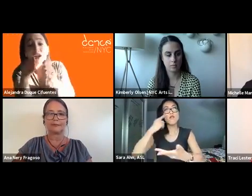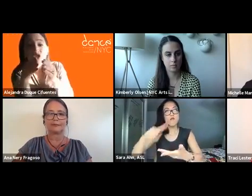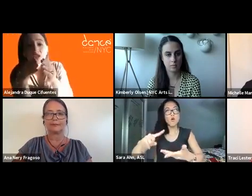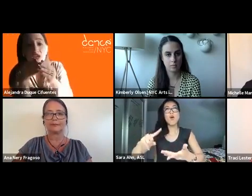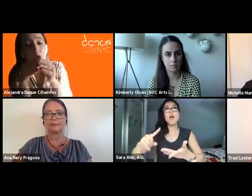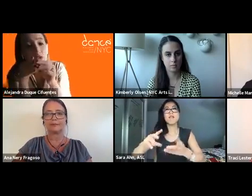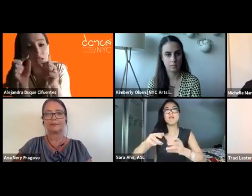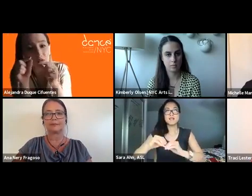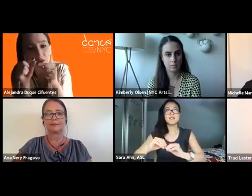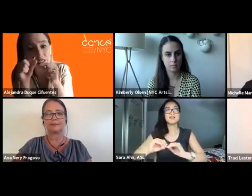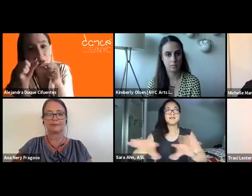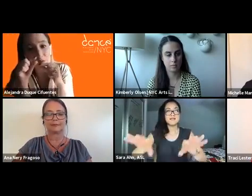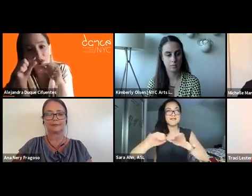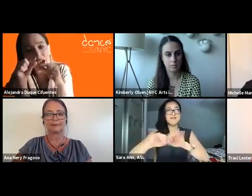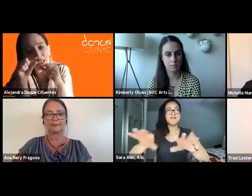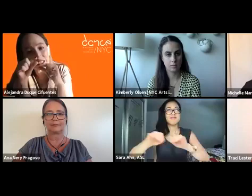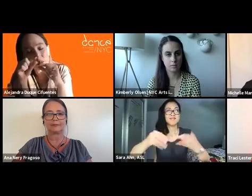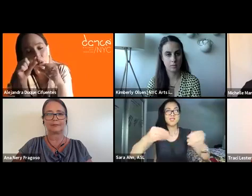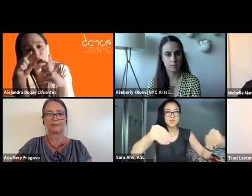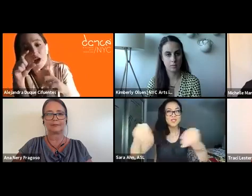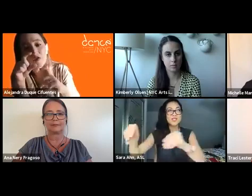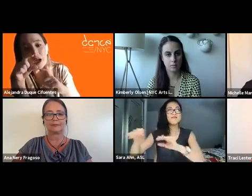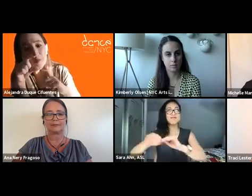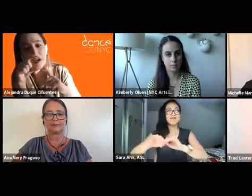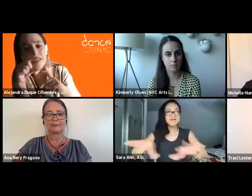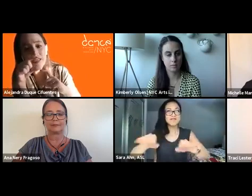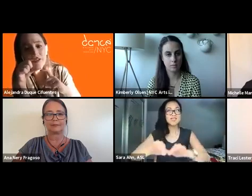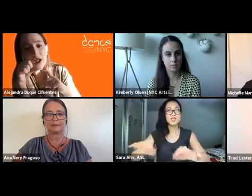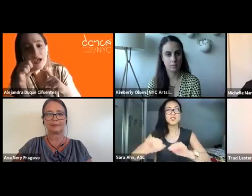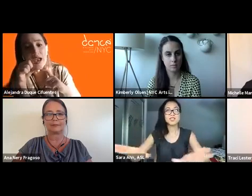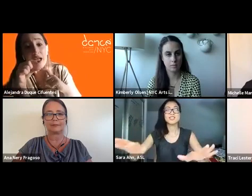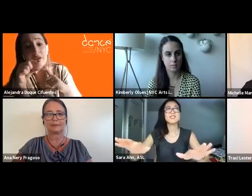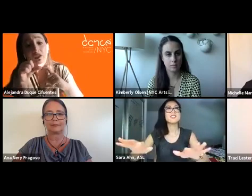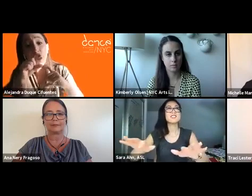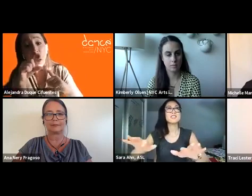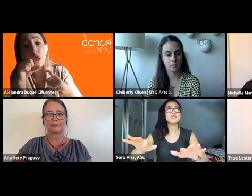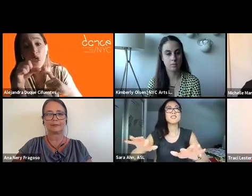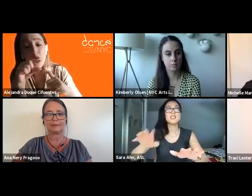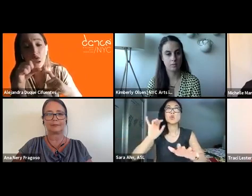to our dance instruction? We spoke of capacity. Technology